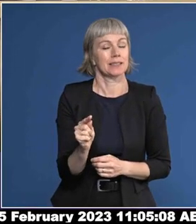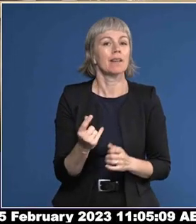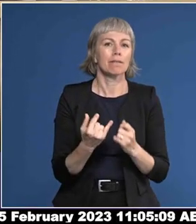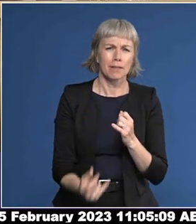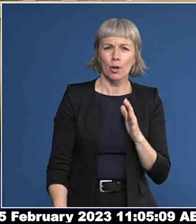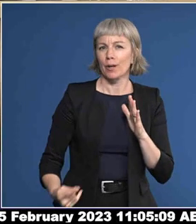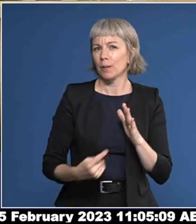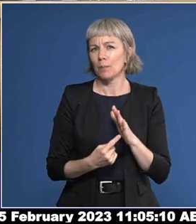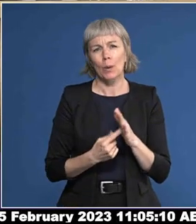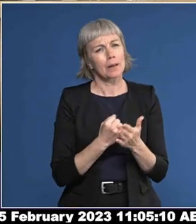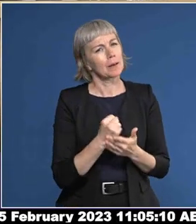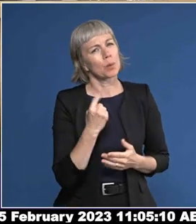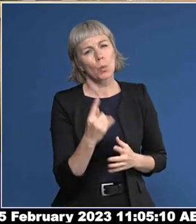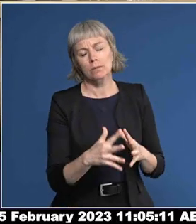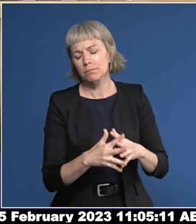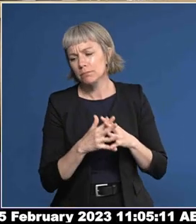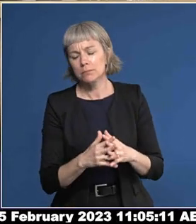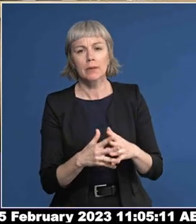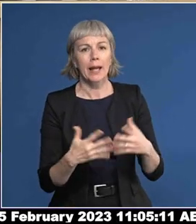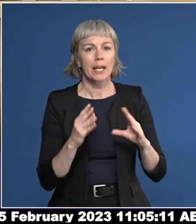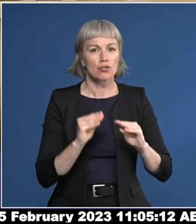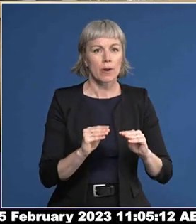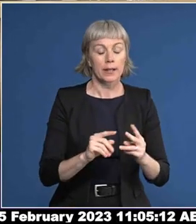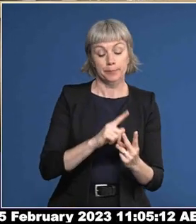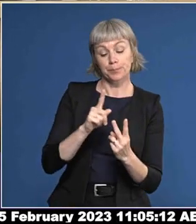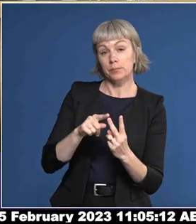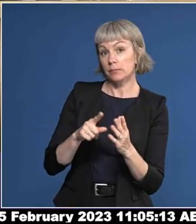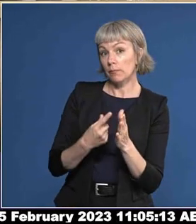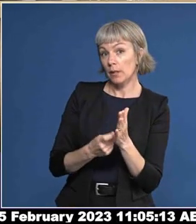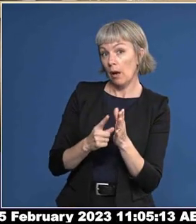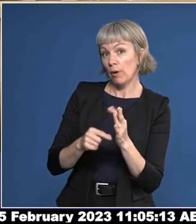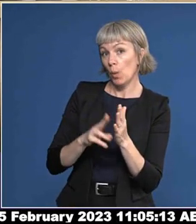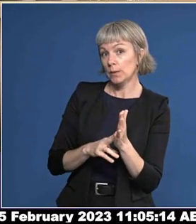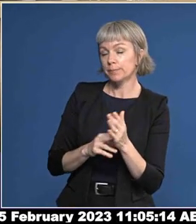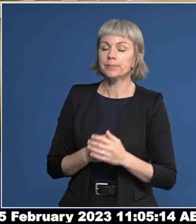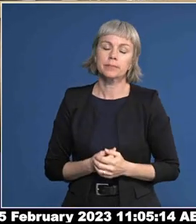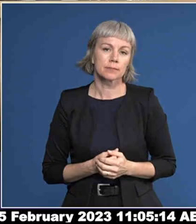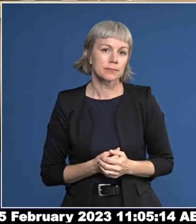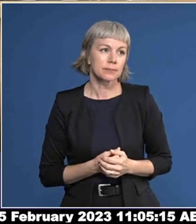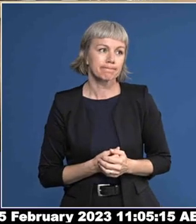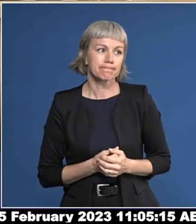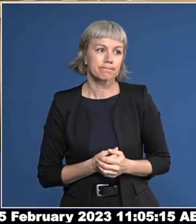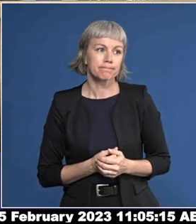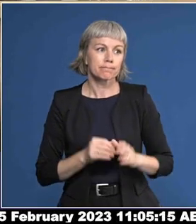Yes. MS EASTMAN: From Araluen's perspective? Yes, I would say, look, it would be around choice and decision-making and assisting people to do that.